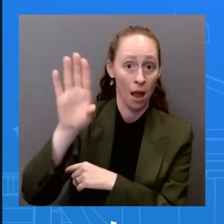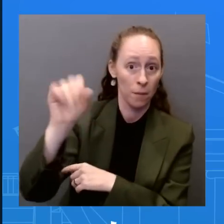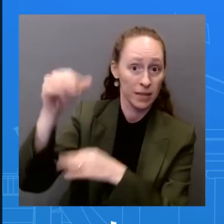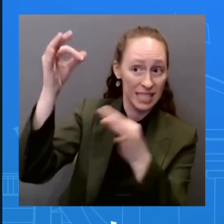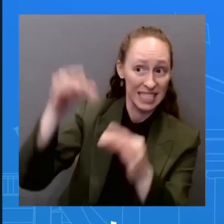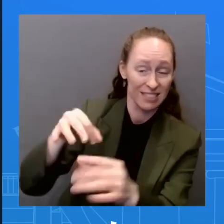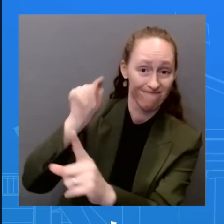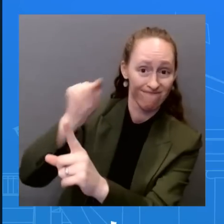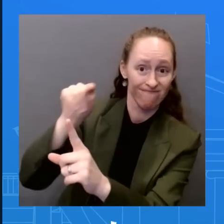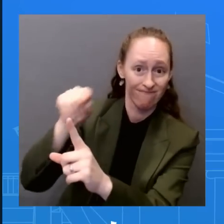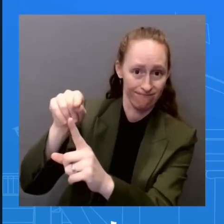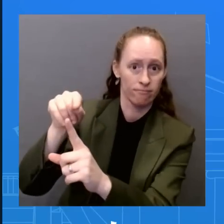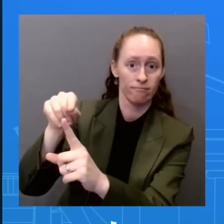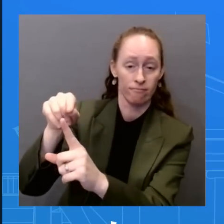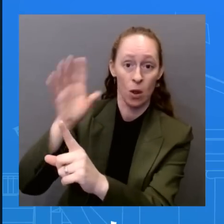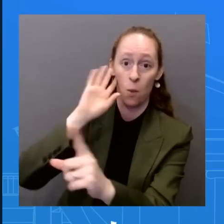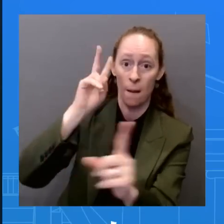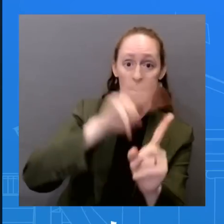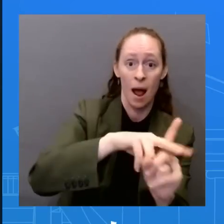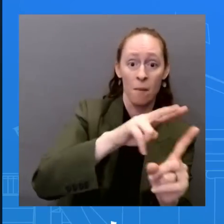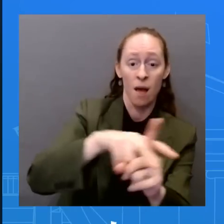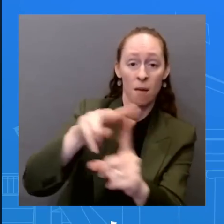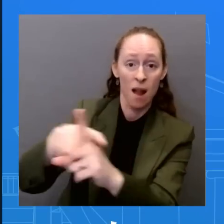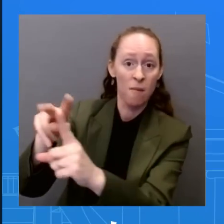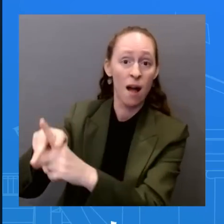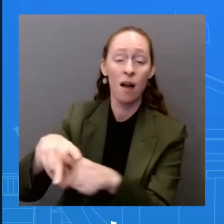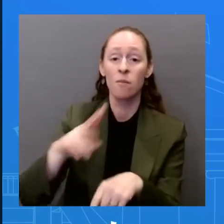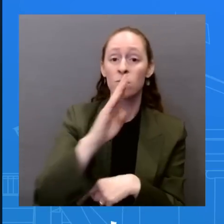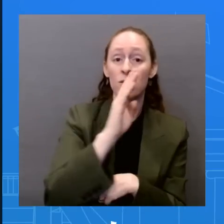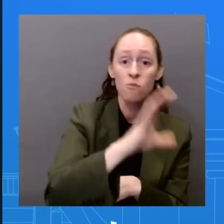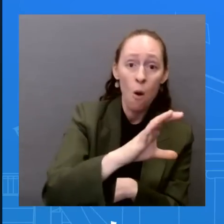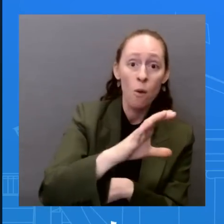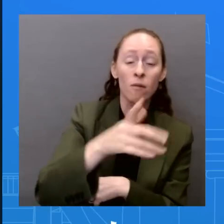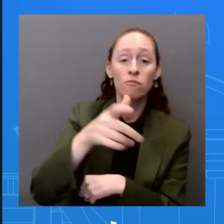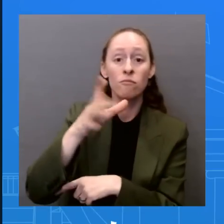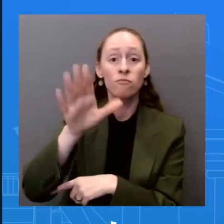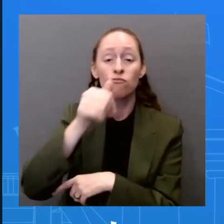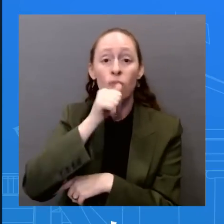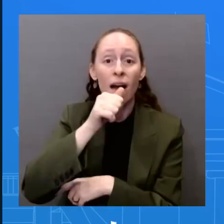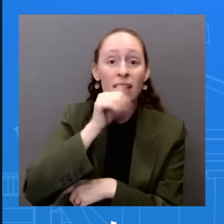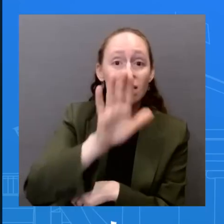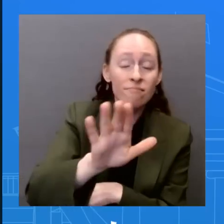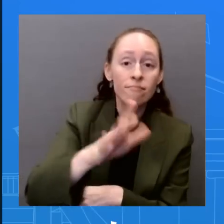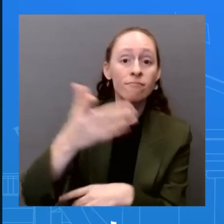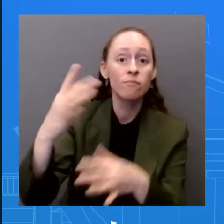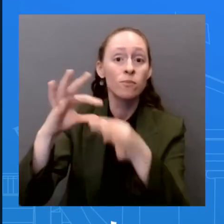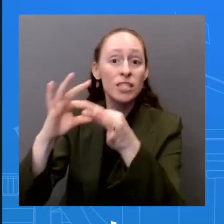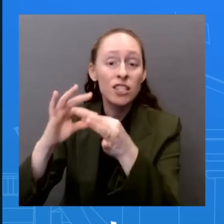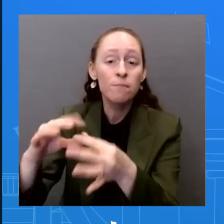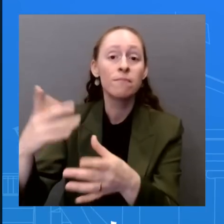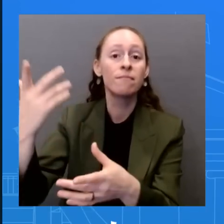We're talking about privacy. We're talking about marriage. This is going to open the door on so many other rights